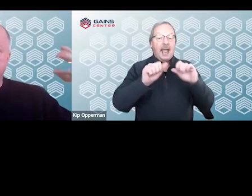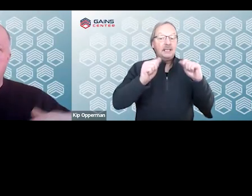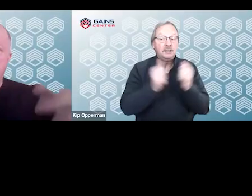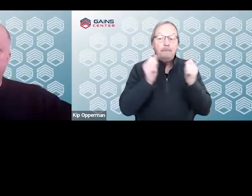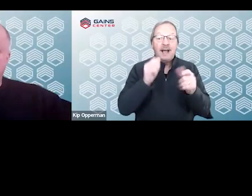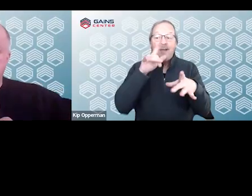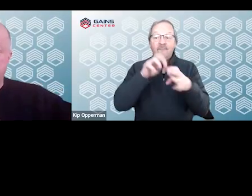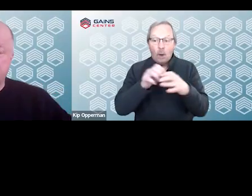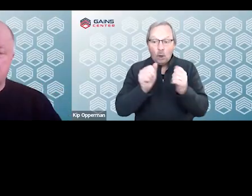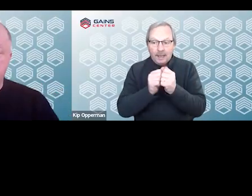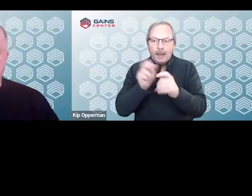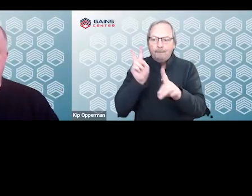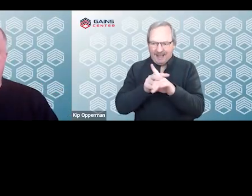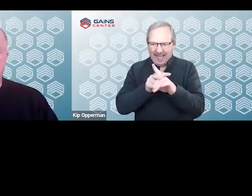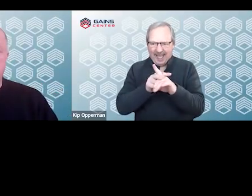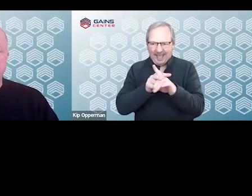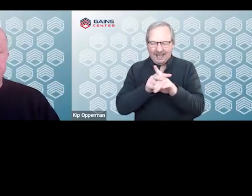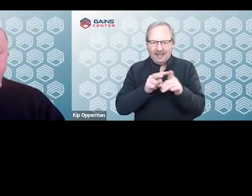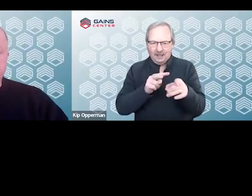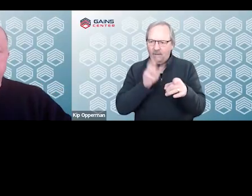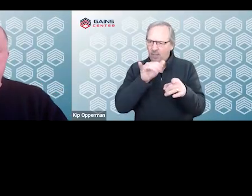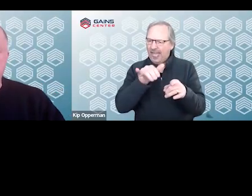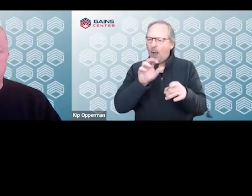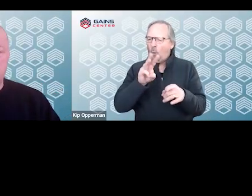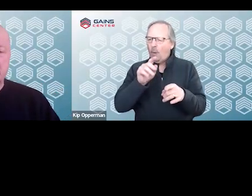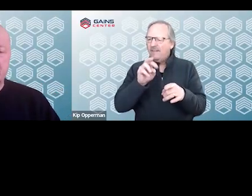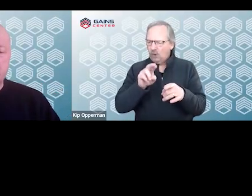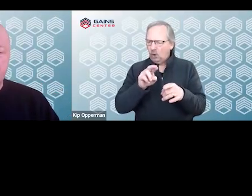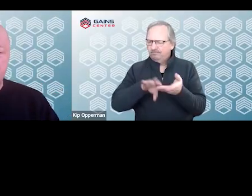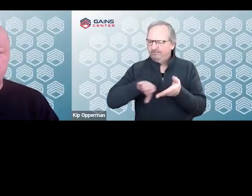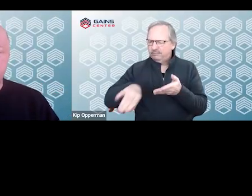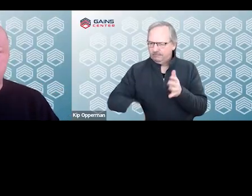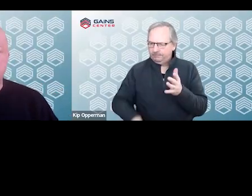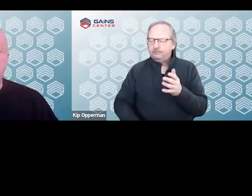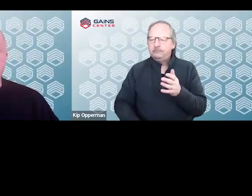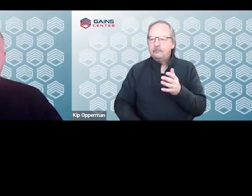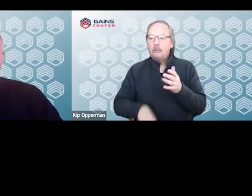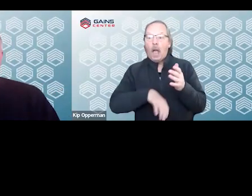and apply for this waiver. Other groups have used foundation money.